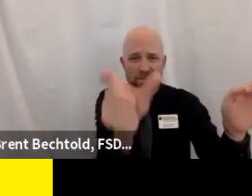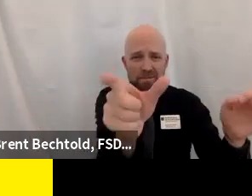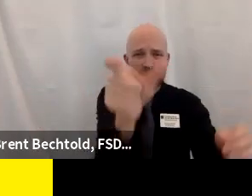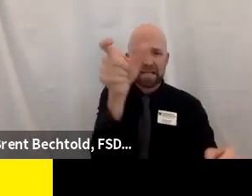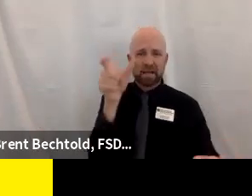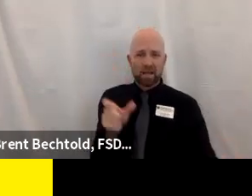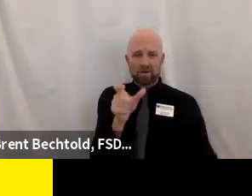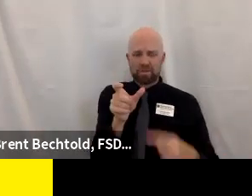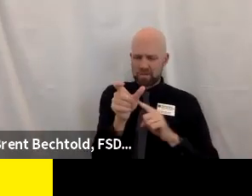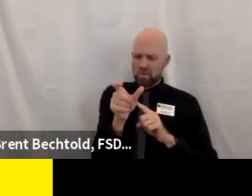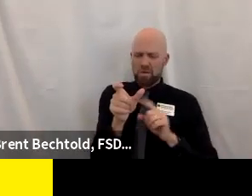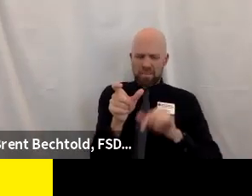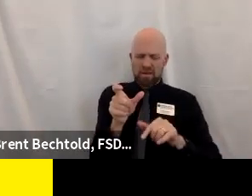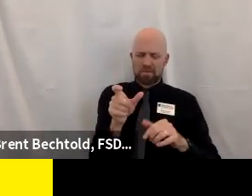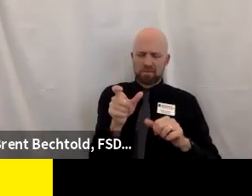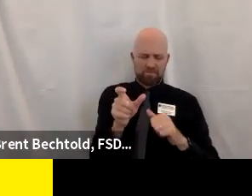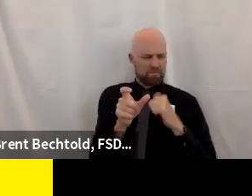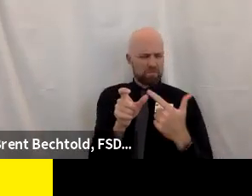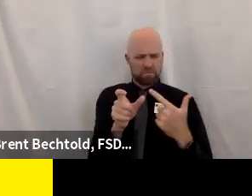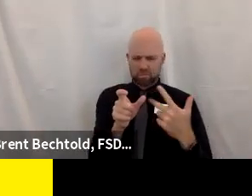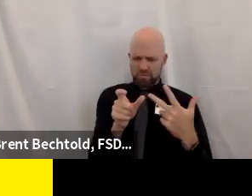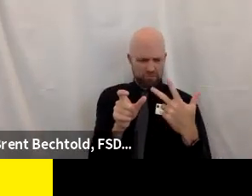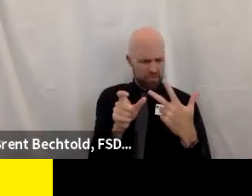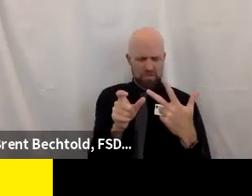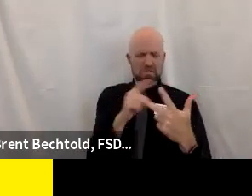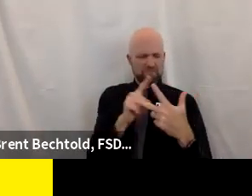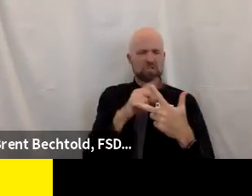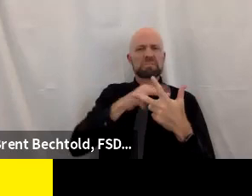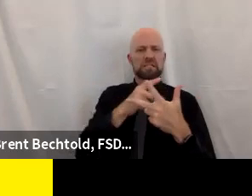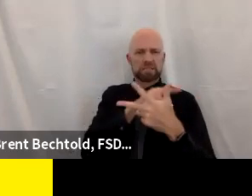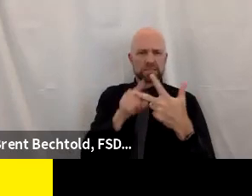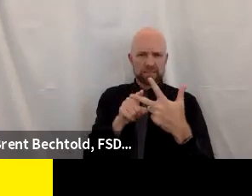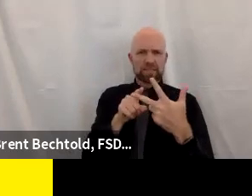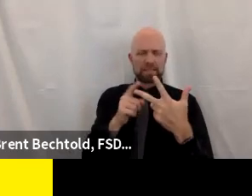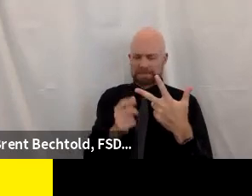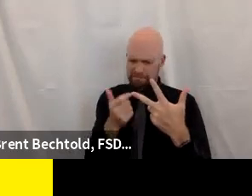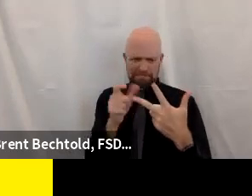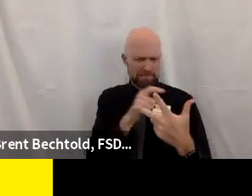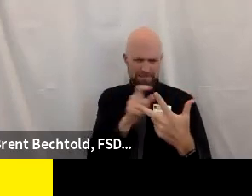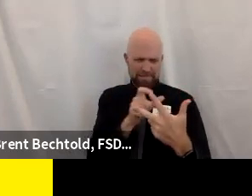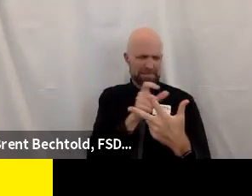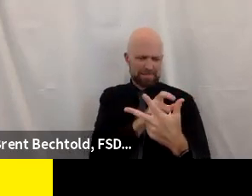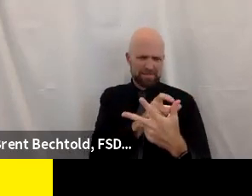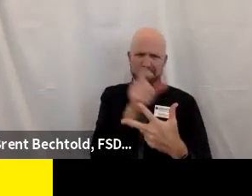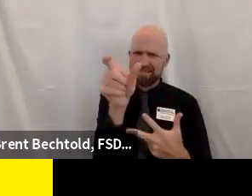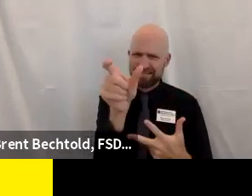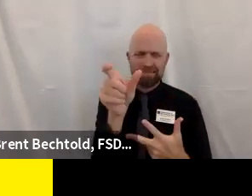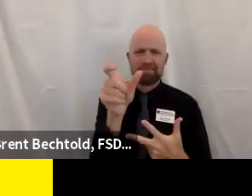the words in context and that when they look at that that they are able to determine the meanings,